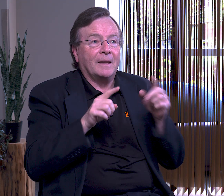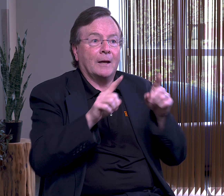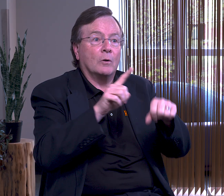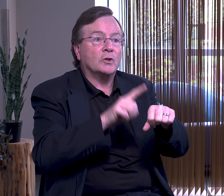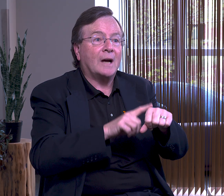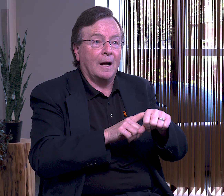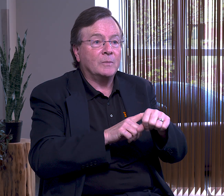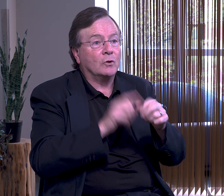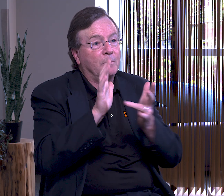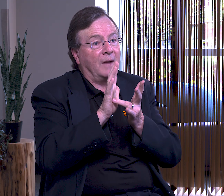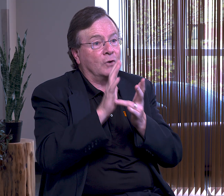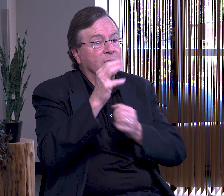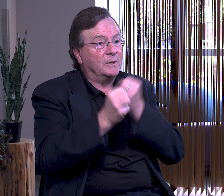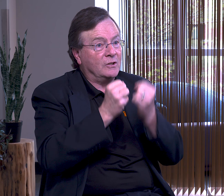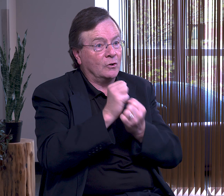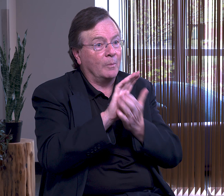Then overtime, during my freshman year,